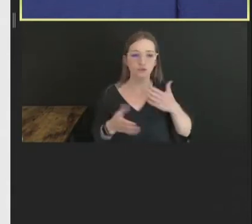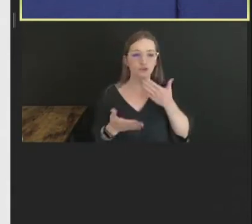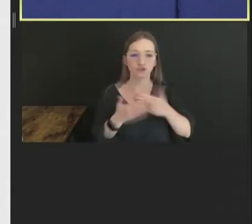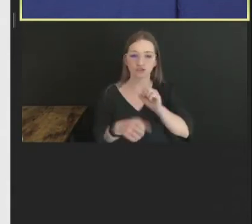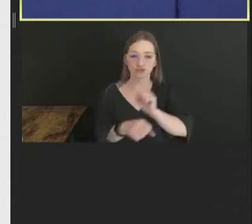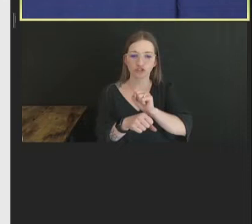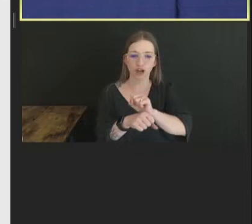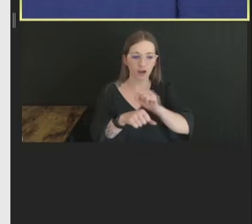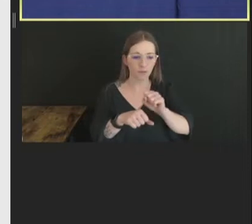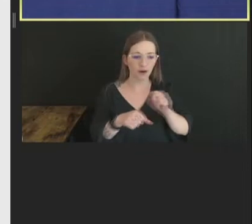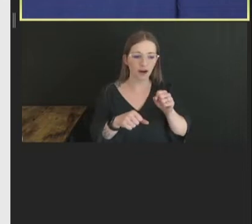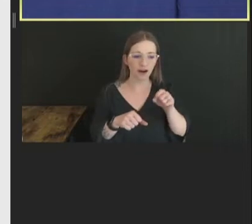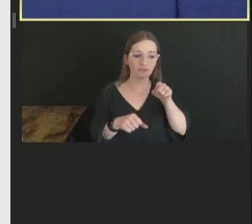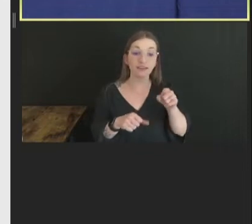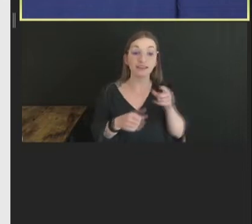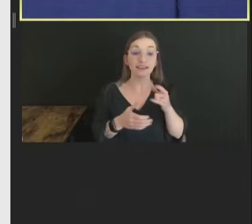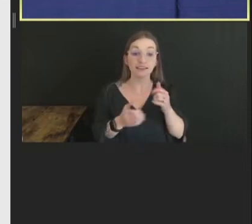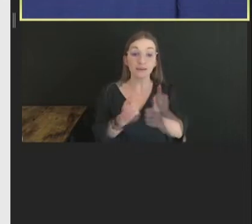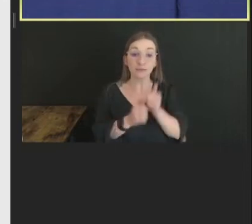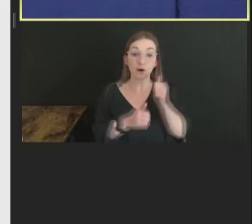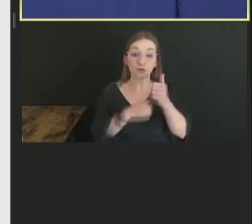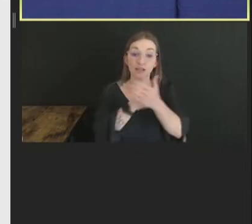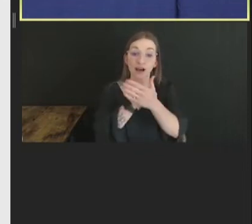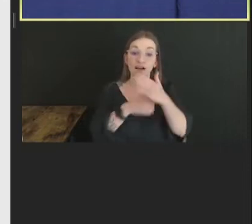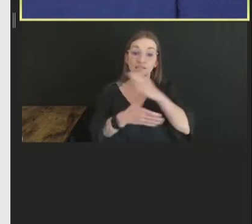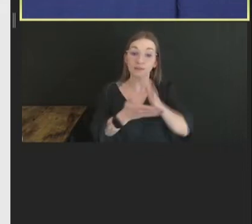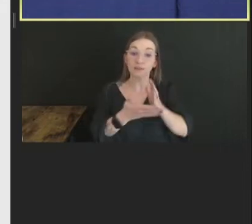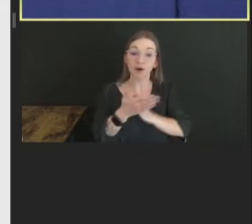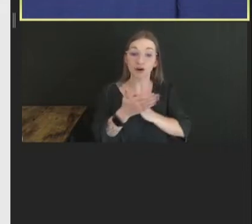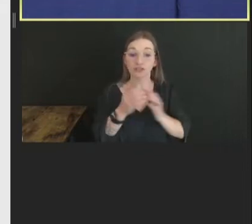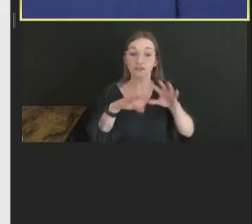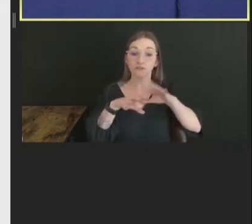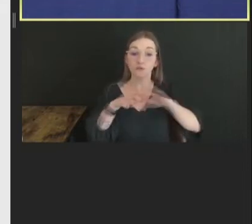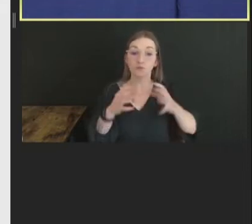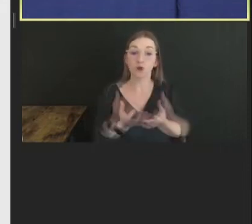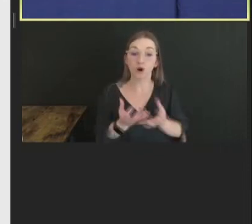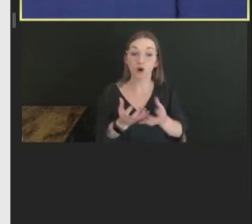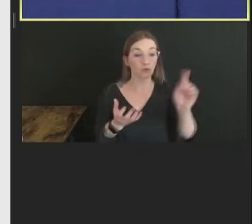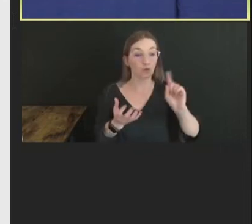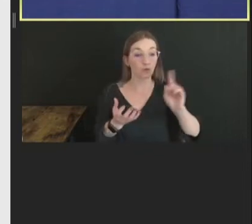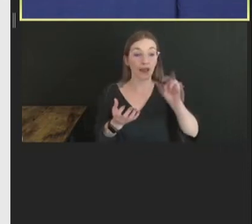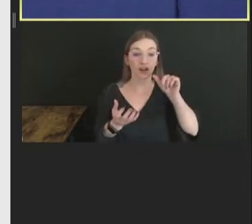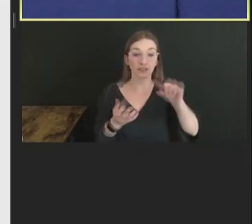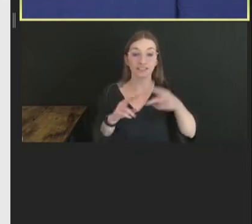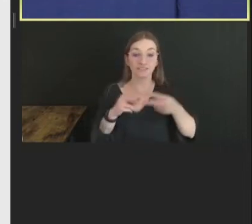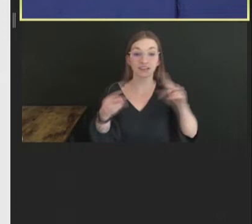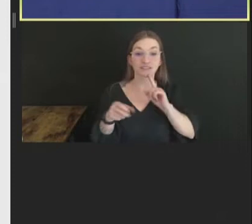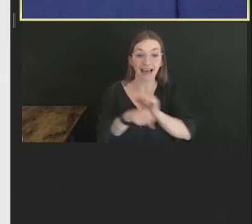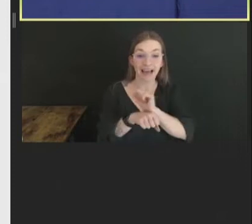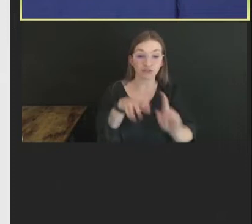these variants are arising, which is Africa and India so that there's large swabs of population,